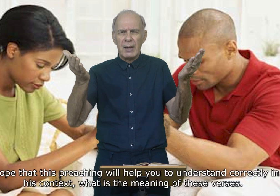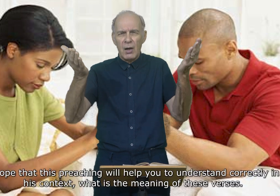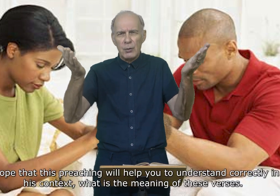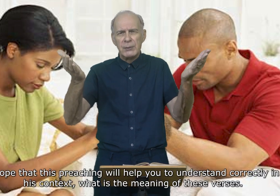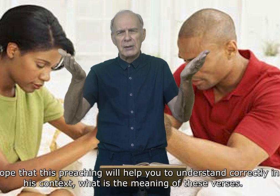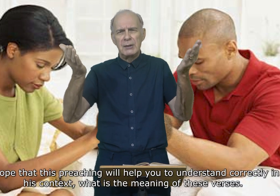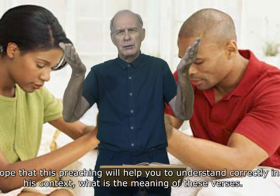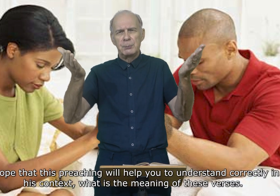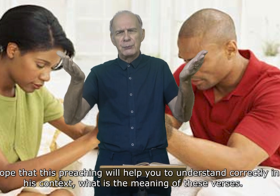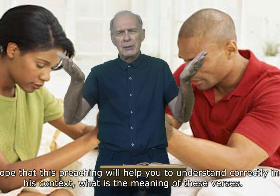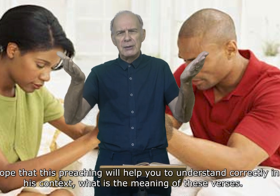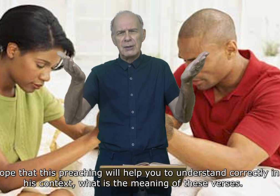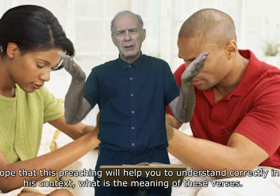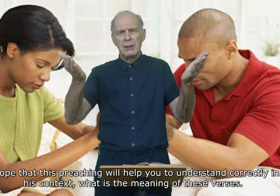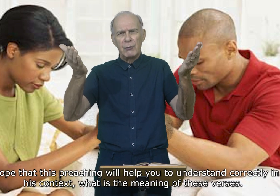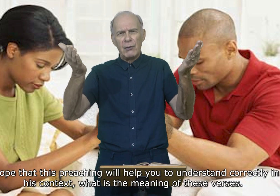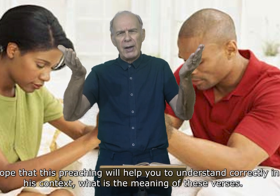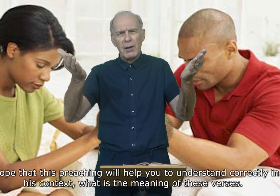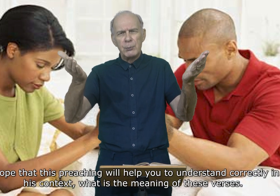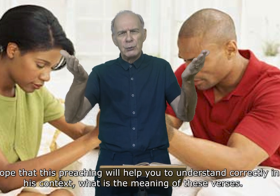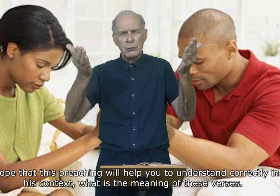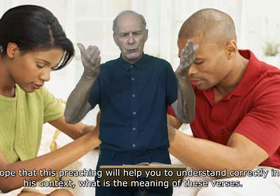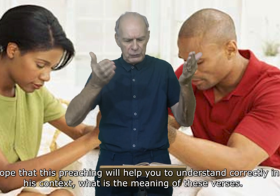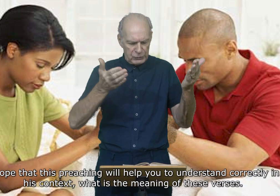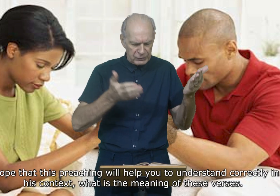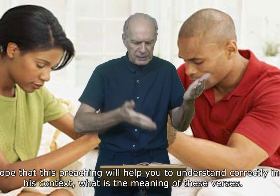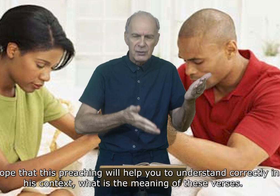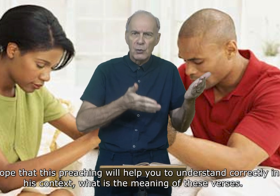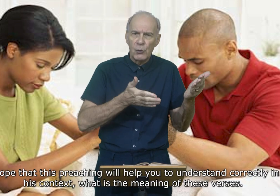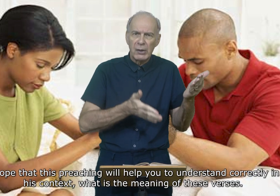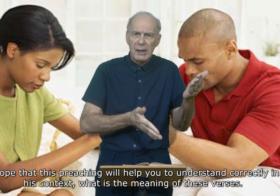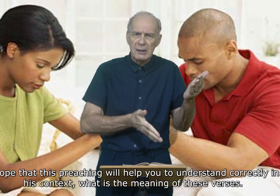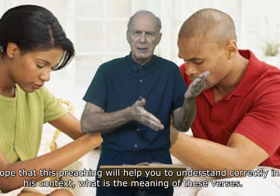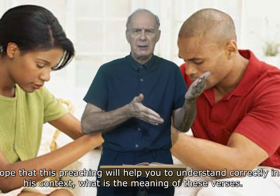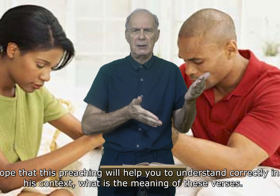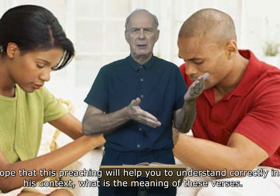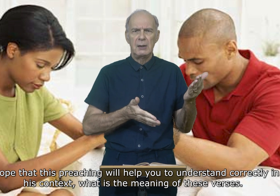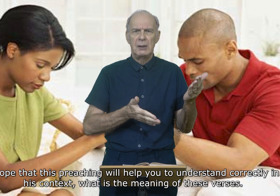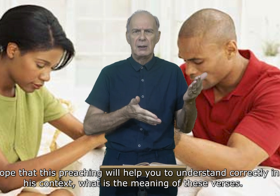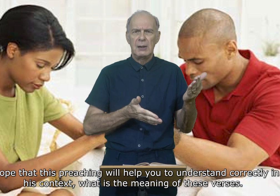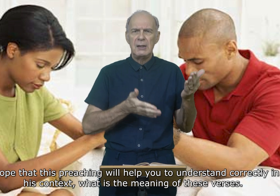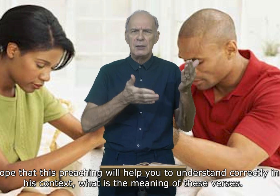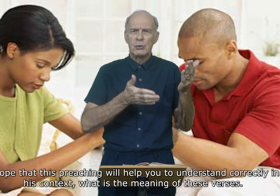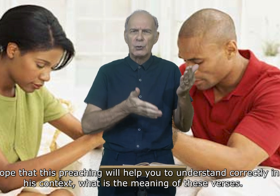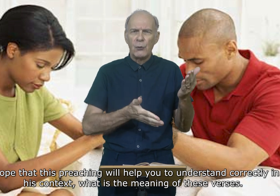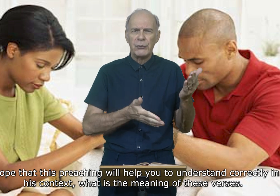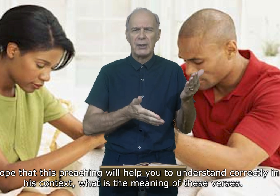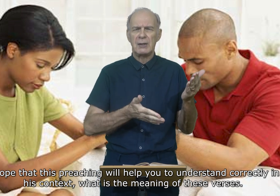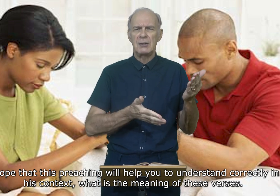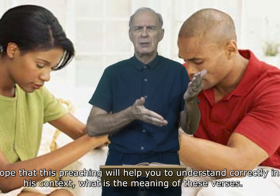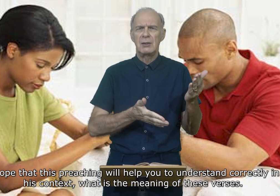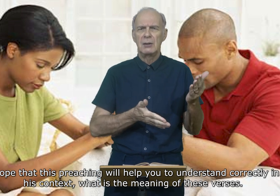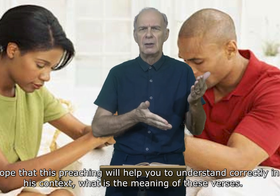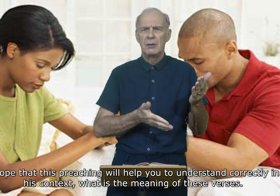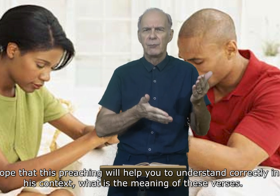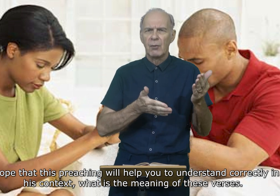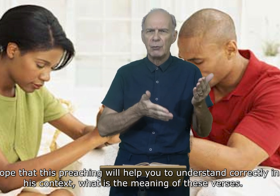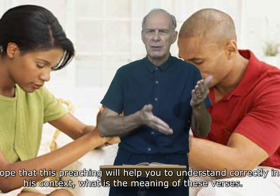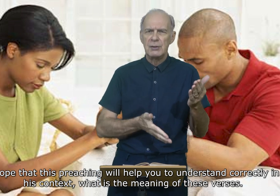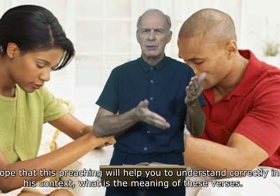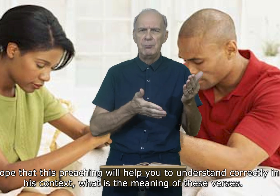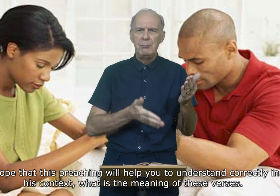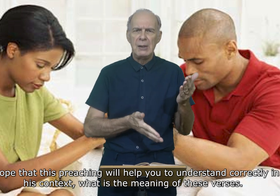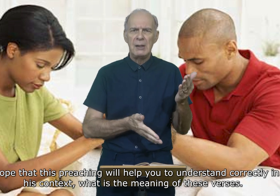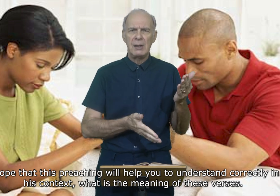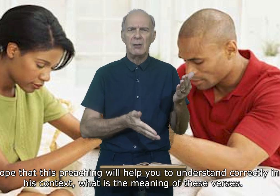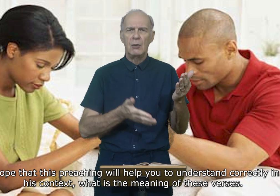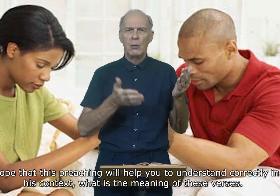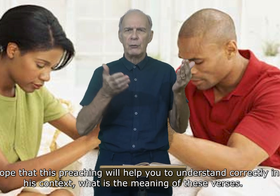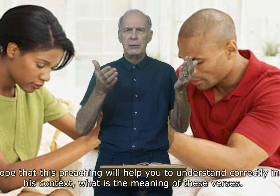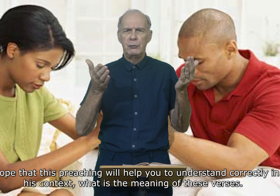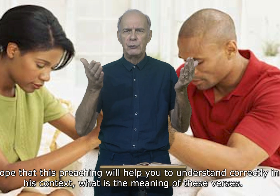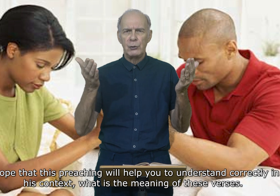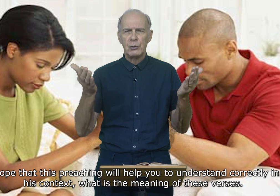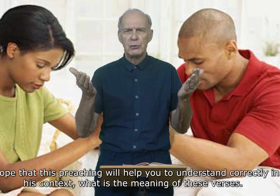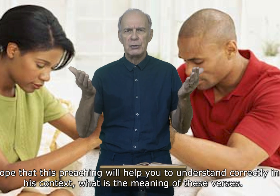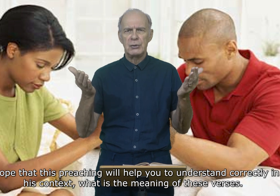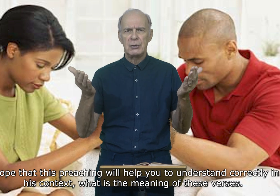I hope that this preaching will help you to understand correctly in his context, what is the meaning of these verses.